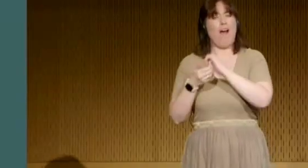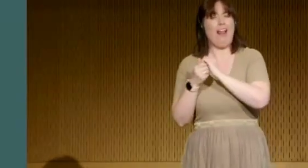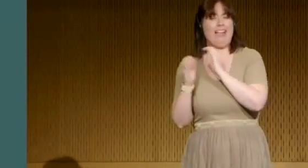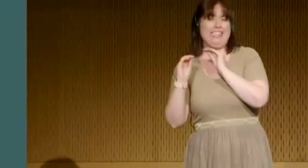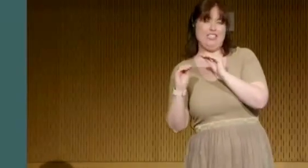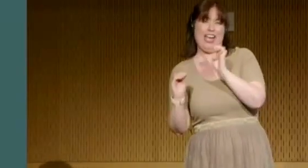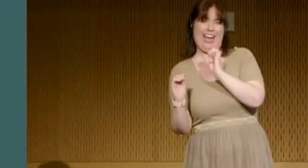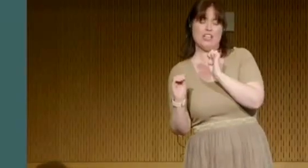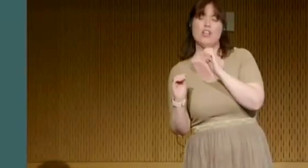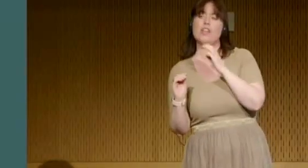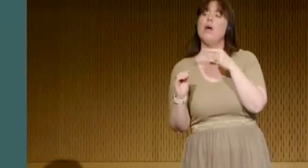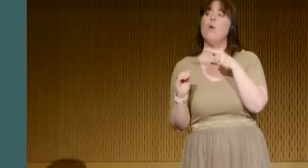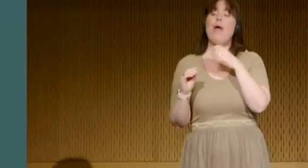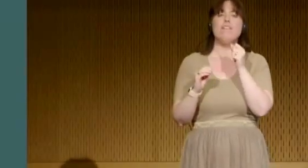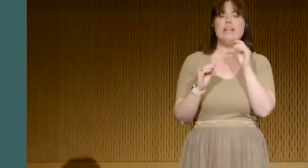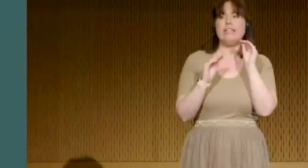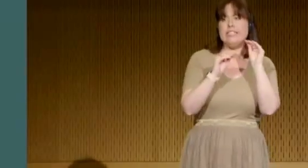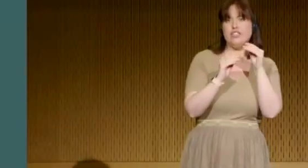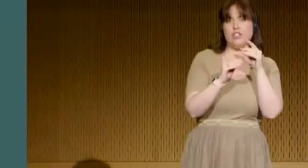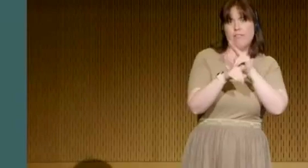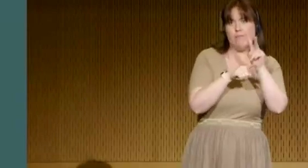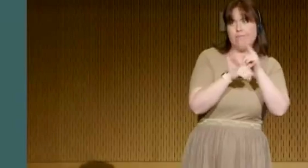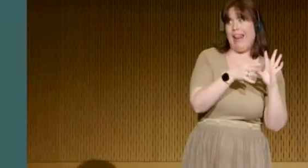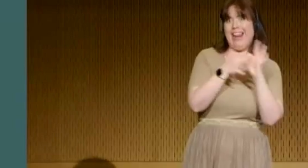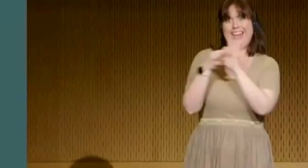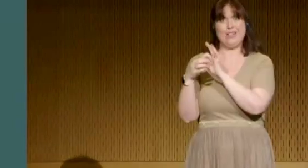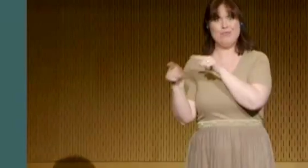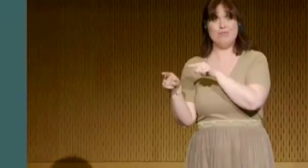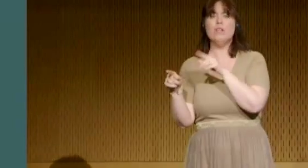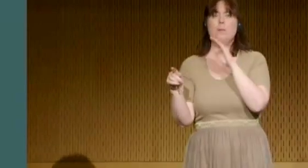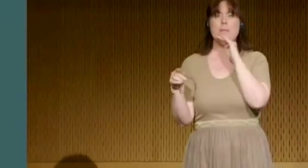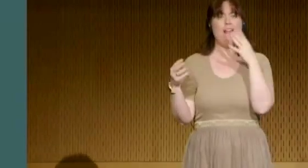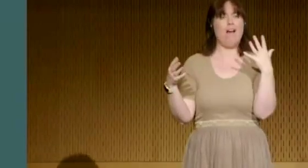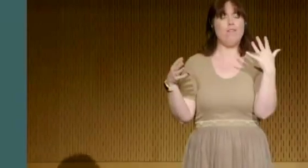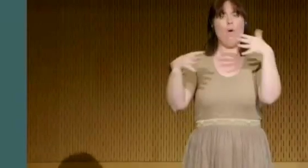we sat down together and we said, okay, what could we do to try to bring these two modules together?